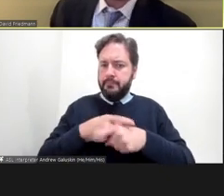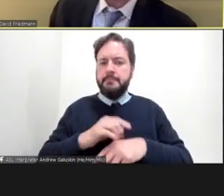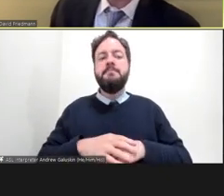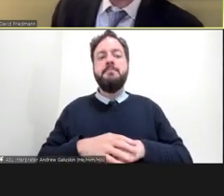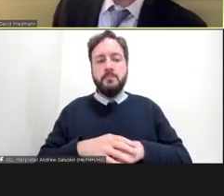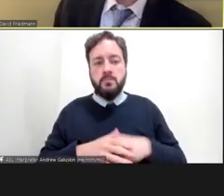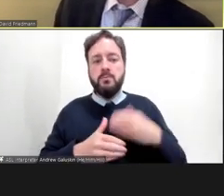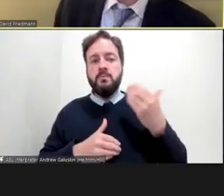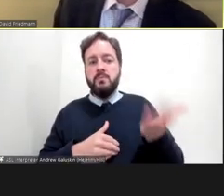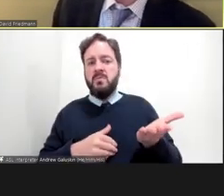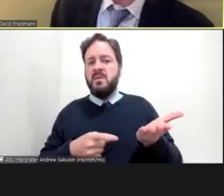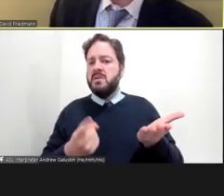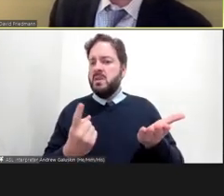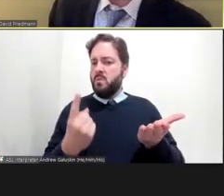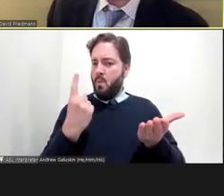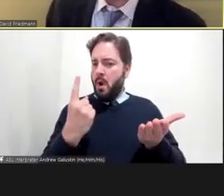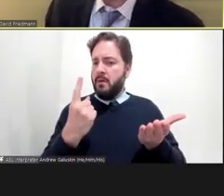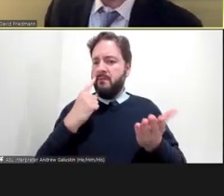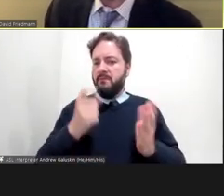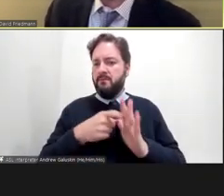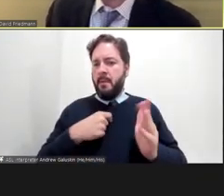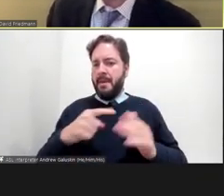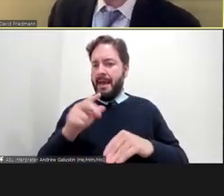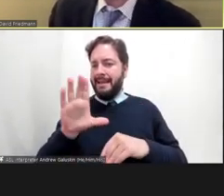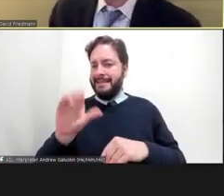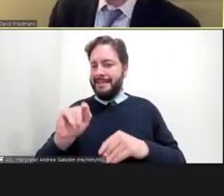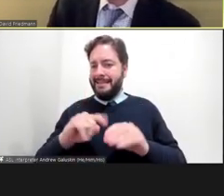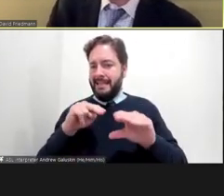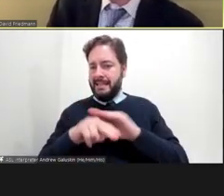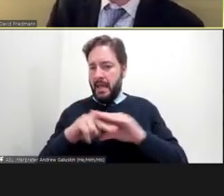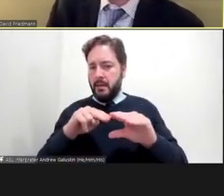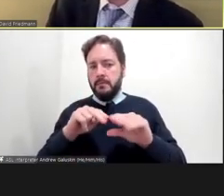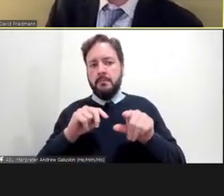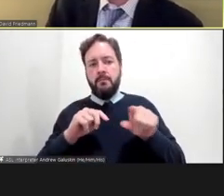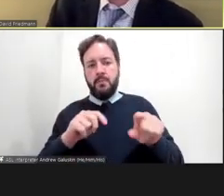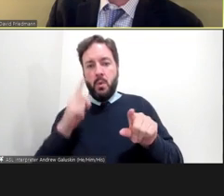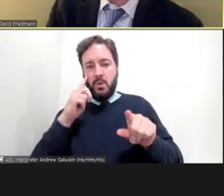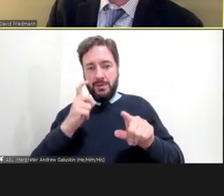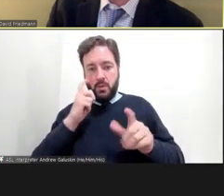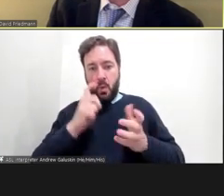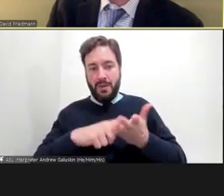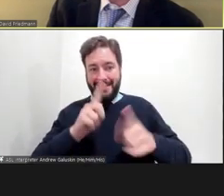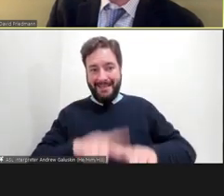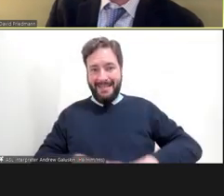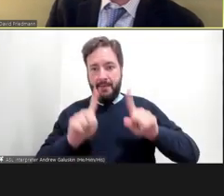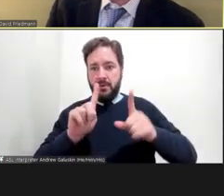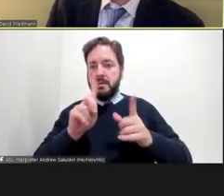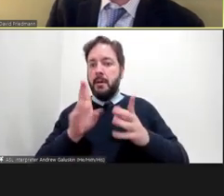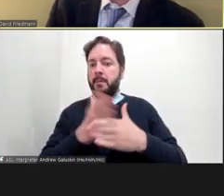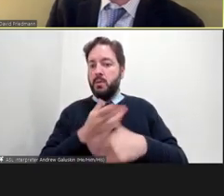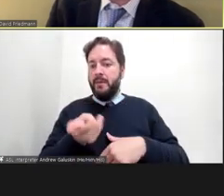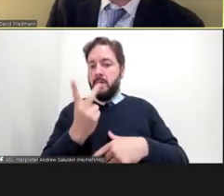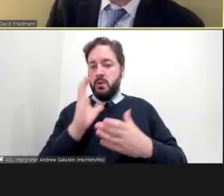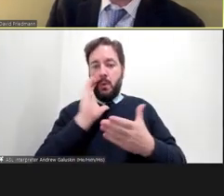So this is just an example from a CAT scan. You can just get a sense of what the difference is between what these pictures look like. I'm not sure if you can see my